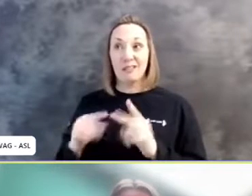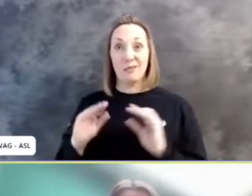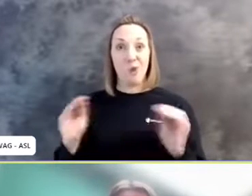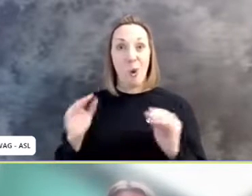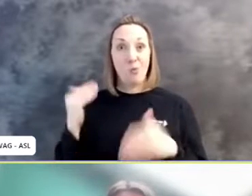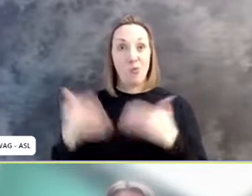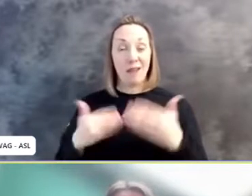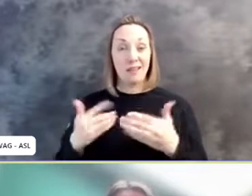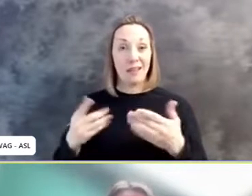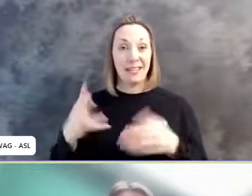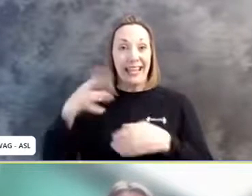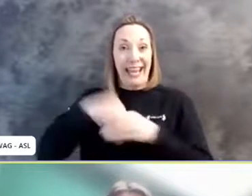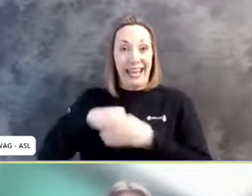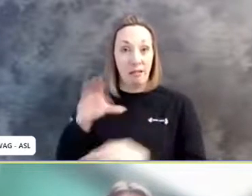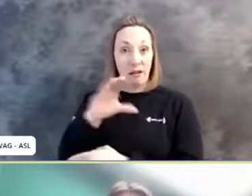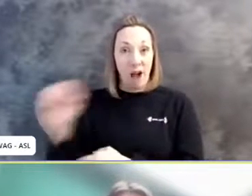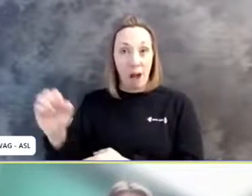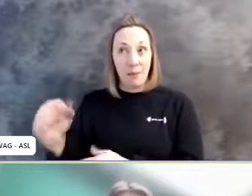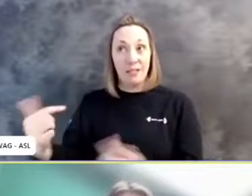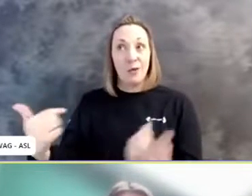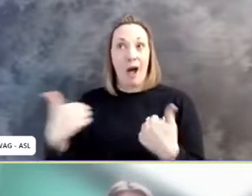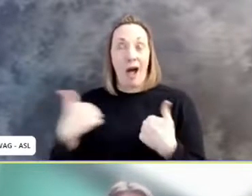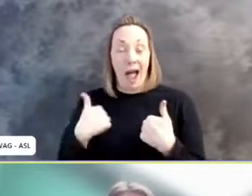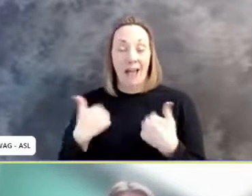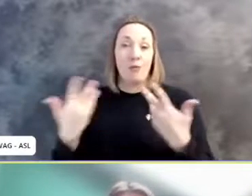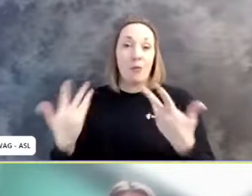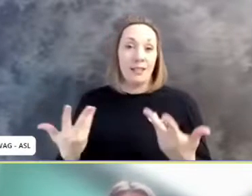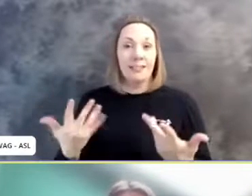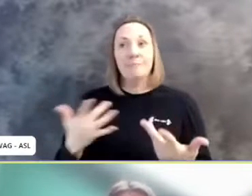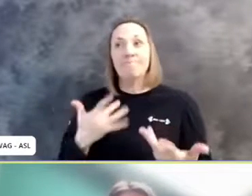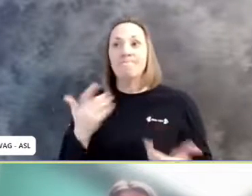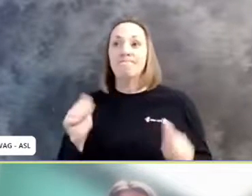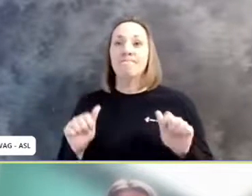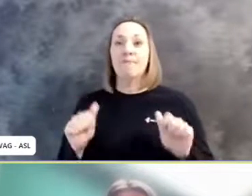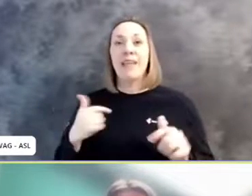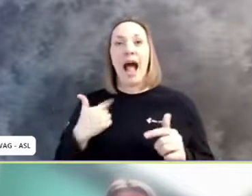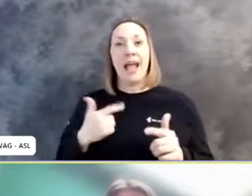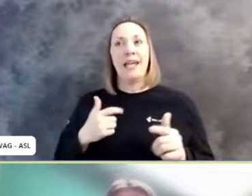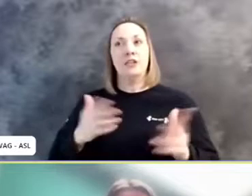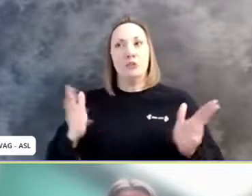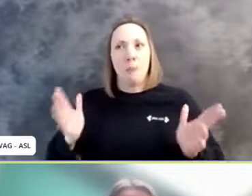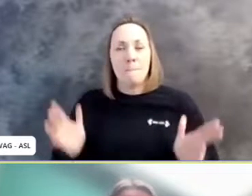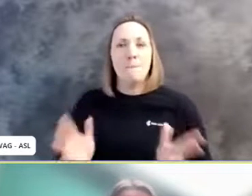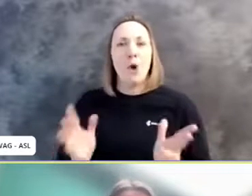documentation almost no out there, no information about data accessibility or processes in the company. I